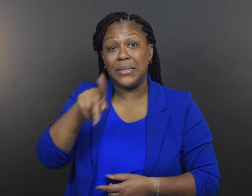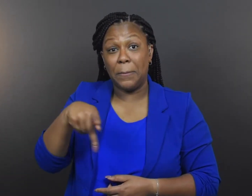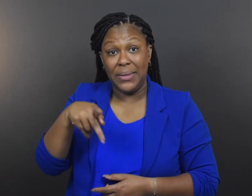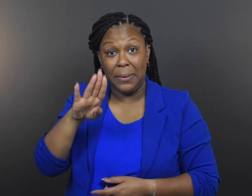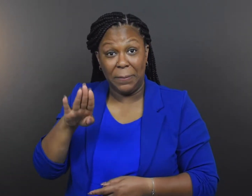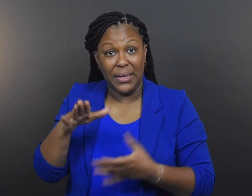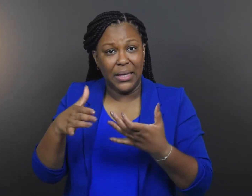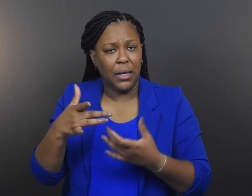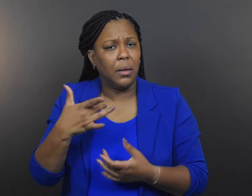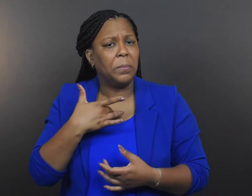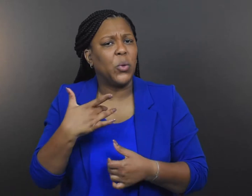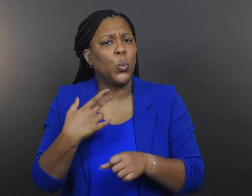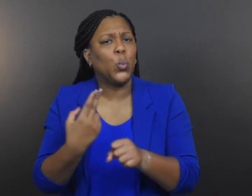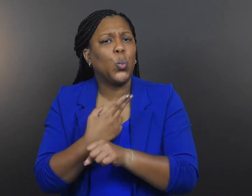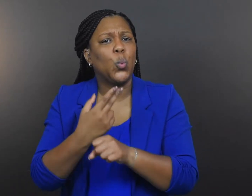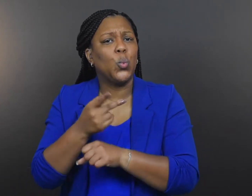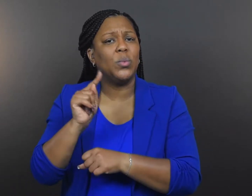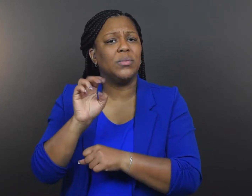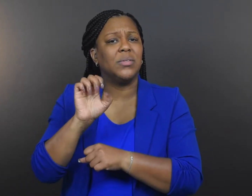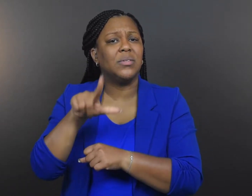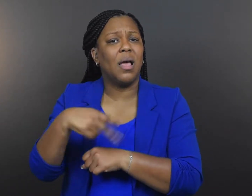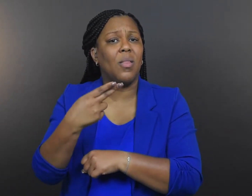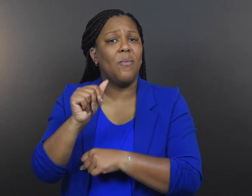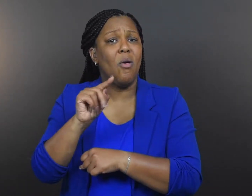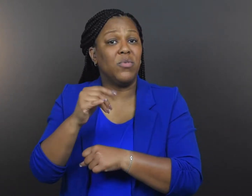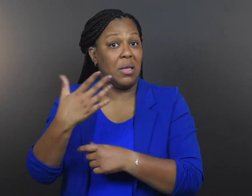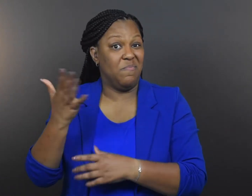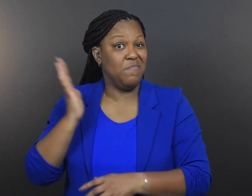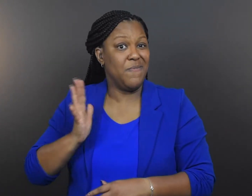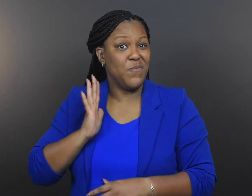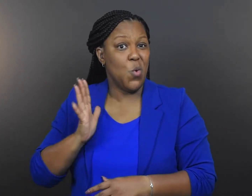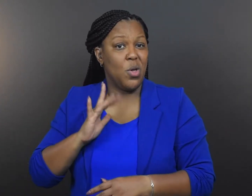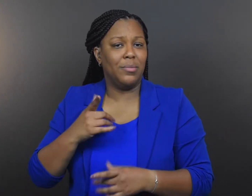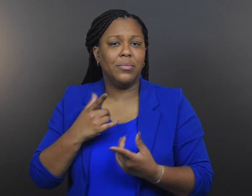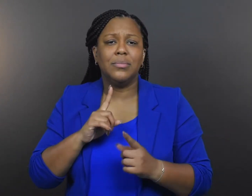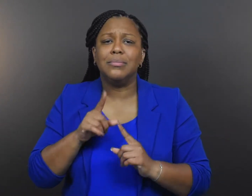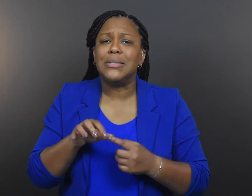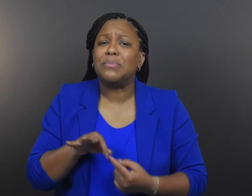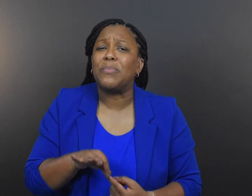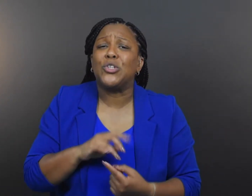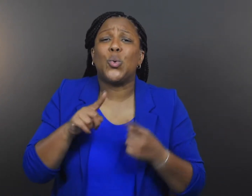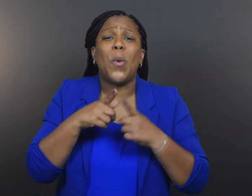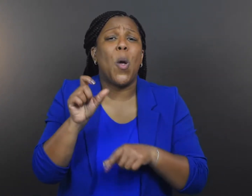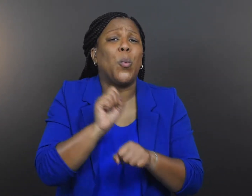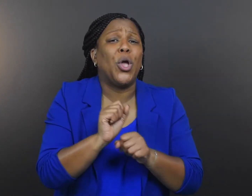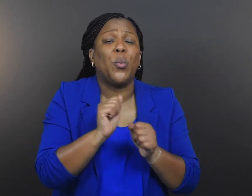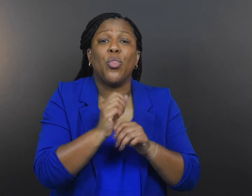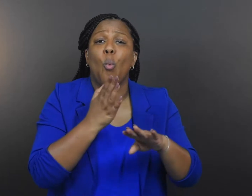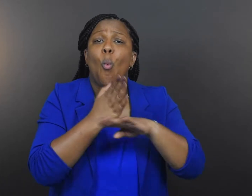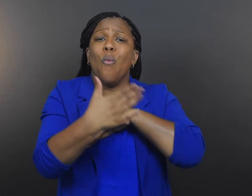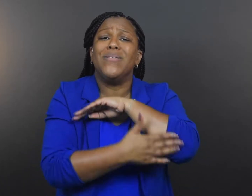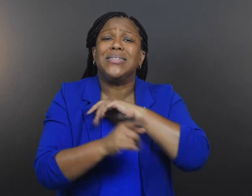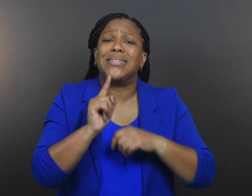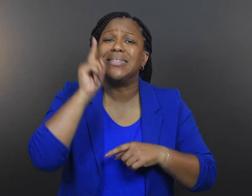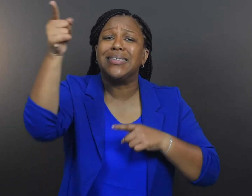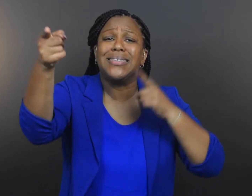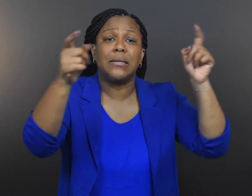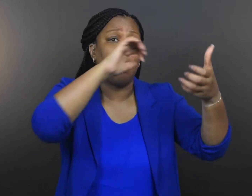IDPB has used telepathology before, especially when working with overseas partners.